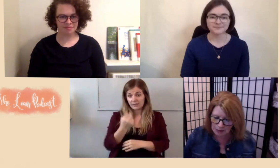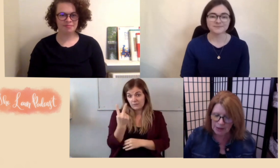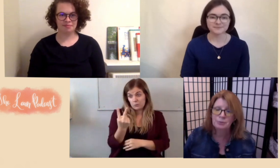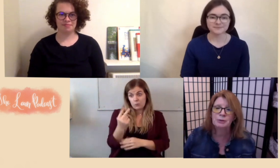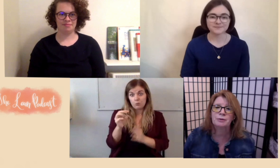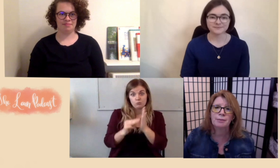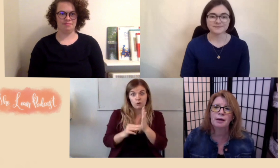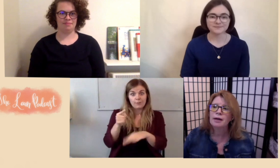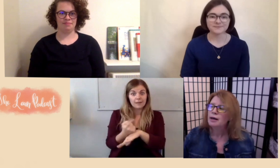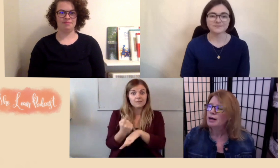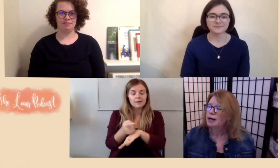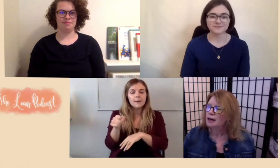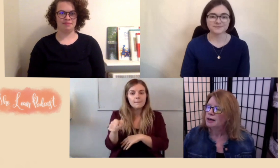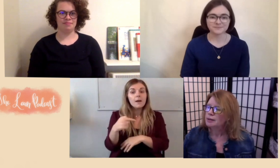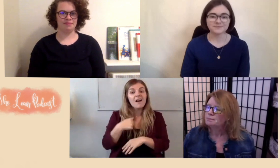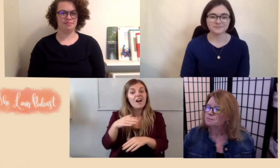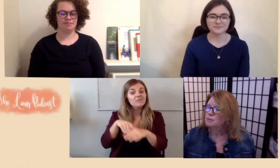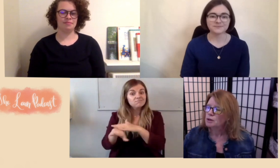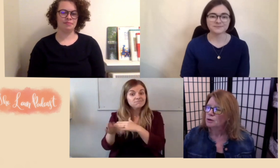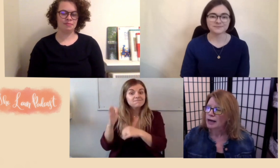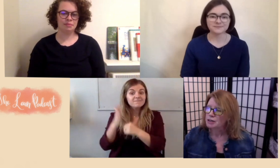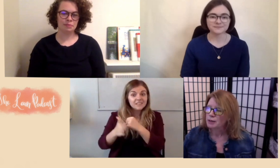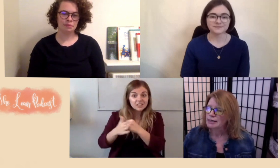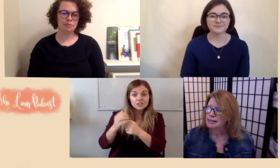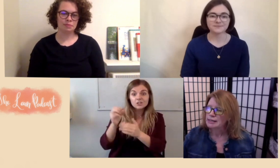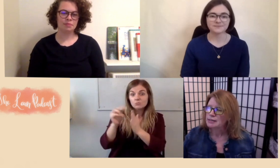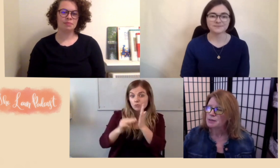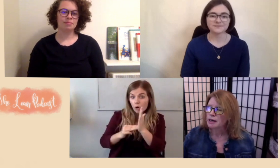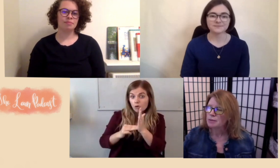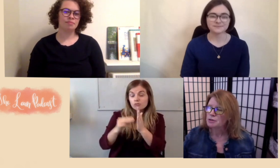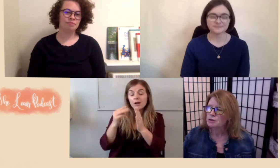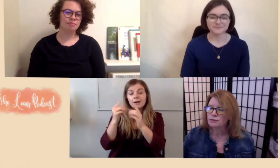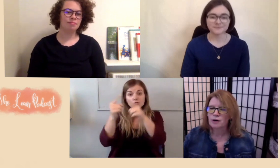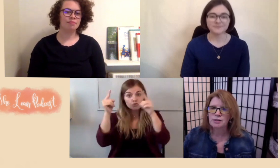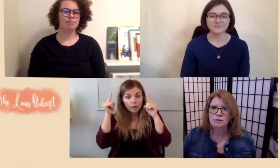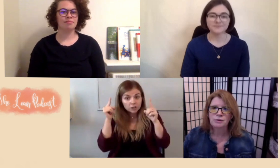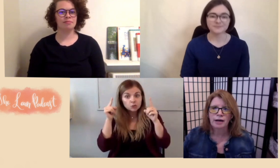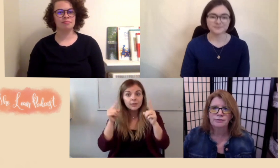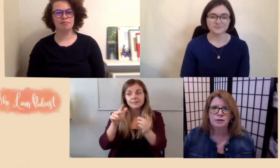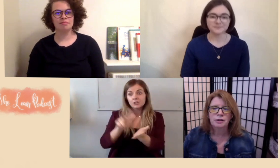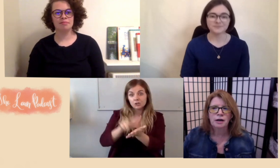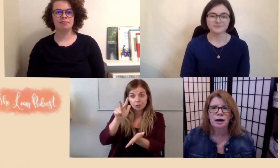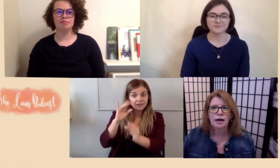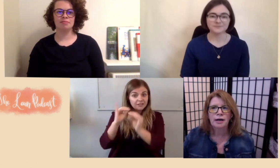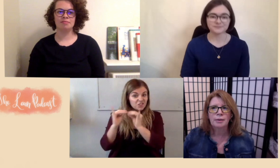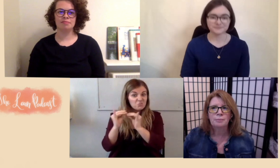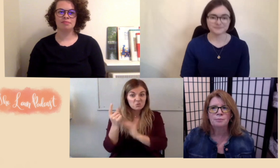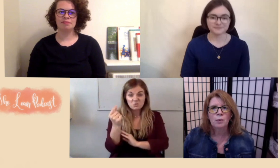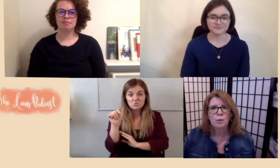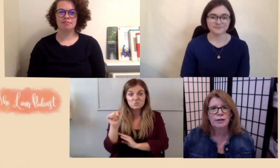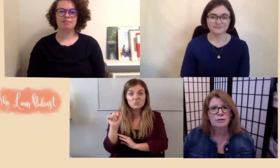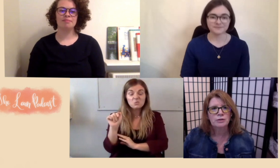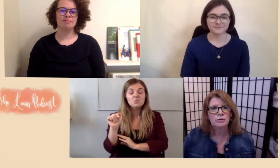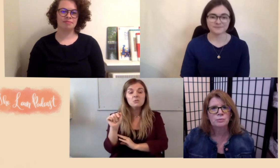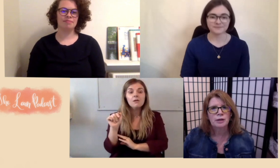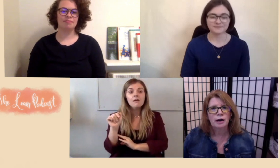Graduated, became certified soon after, went to become mostly a freelance interpreter,